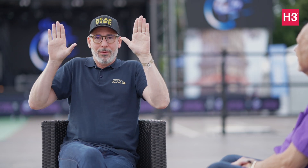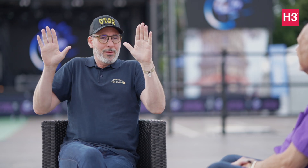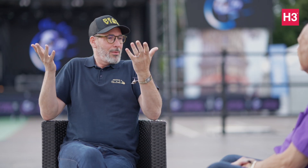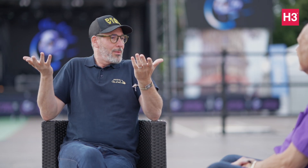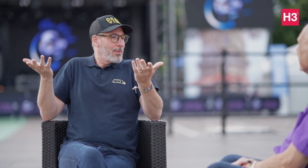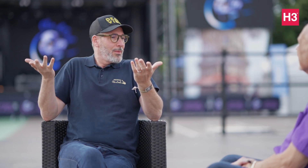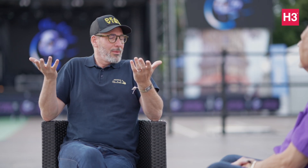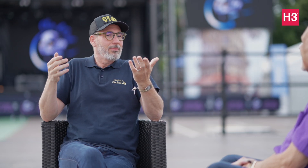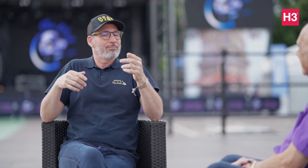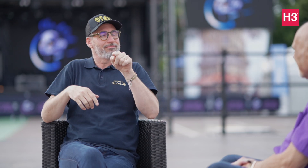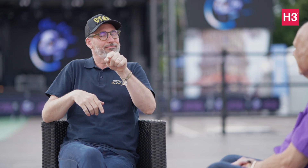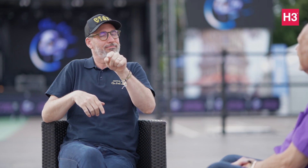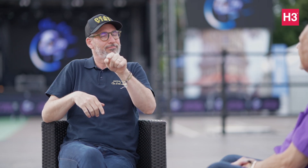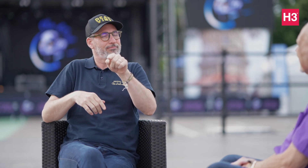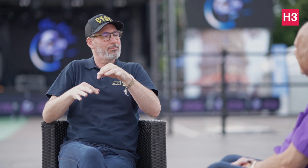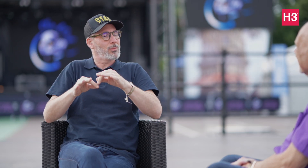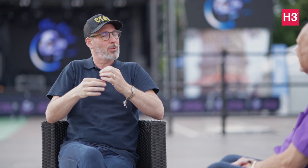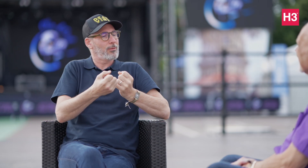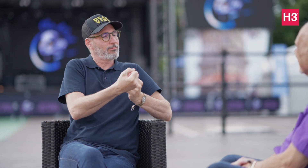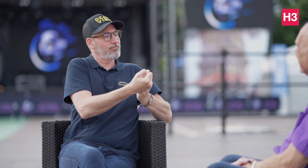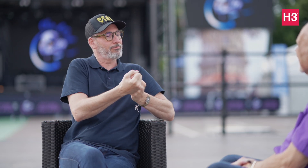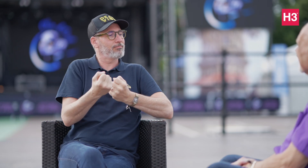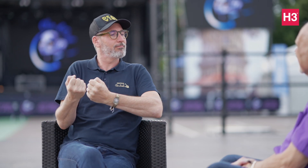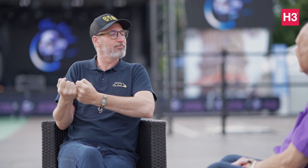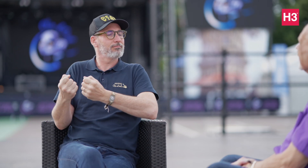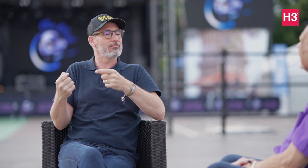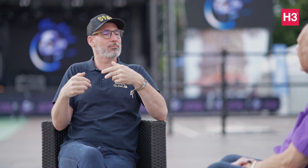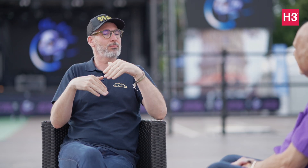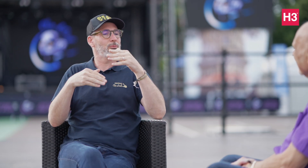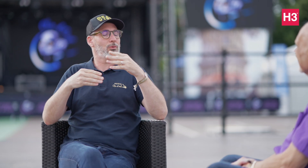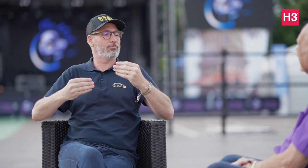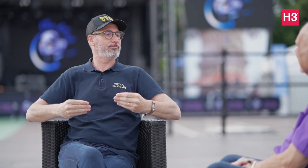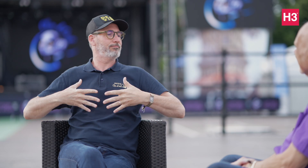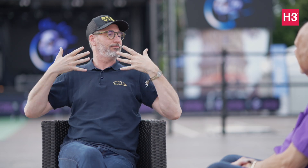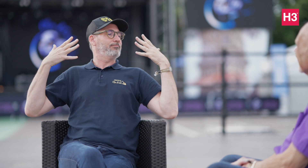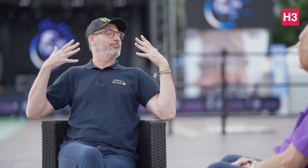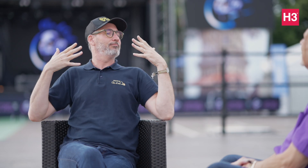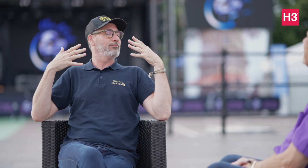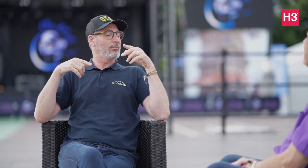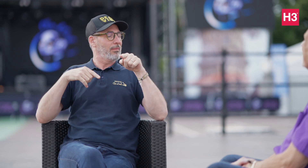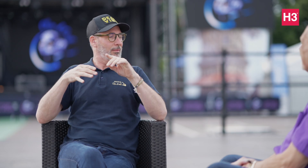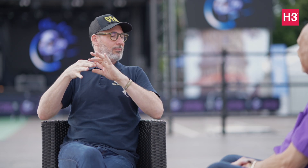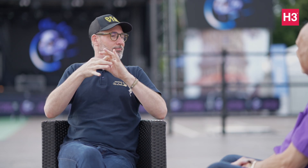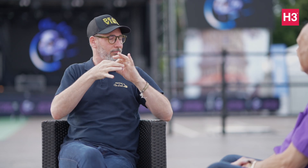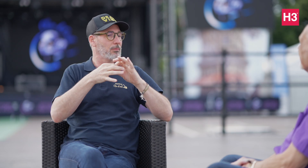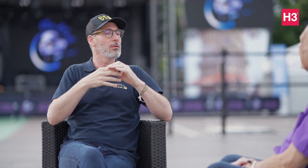artists inspire and support one another.